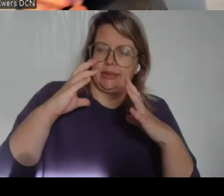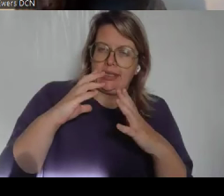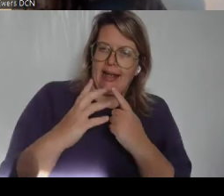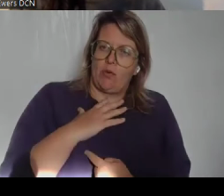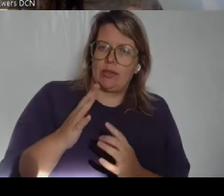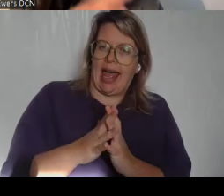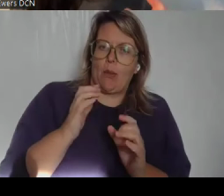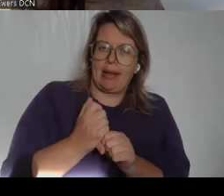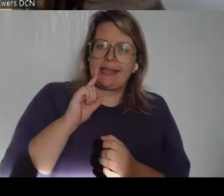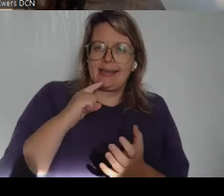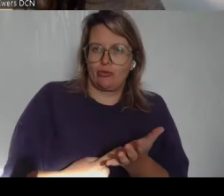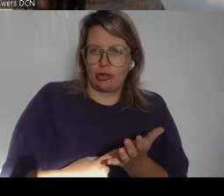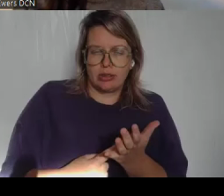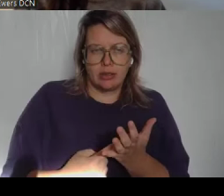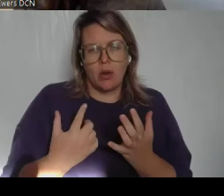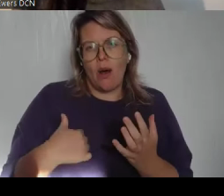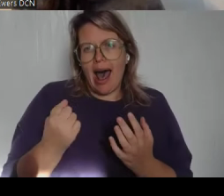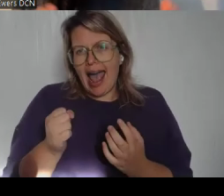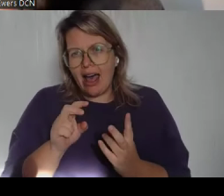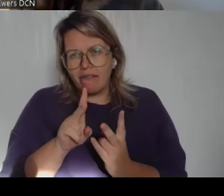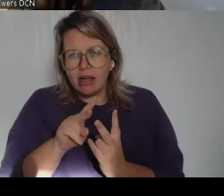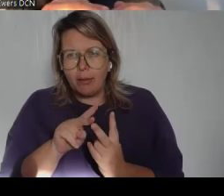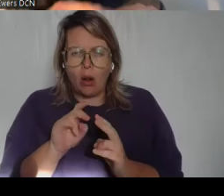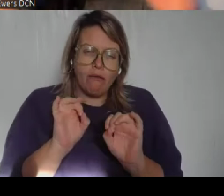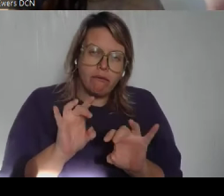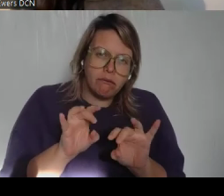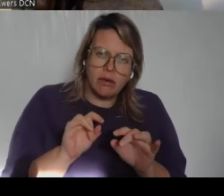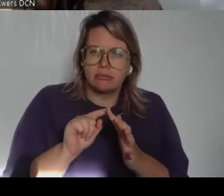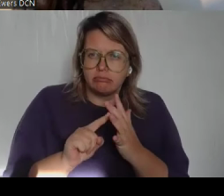I've got a couple of things that might help in terms of that landscape